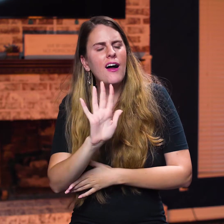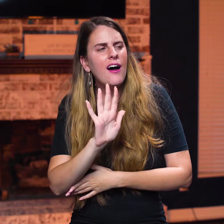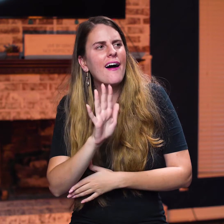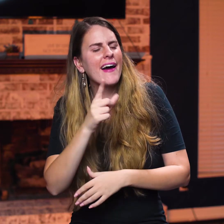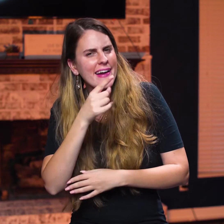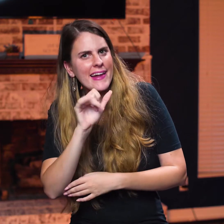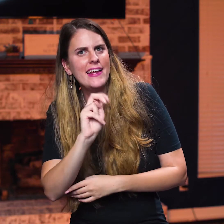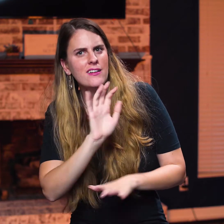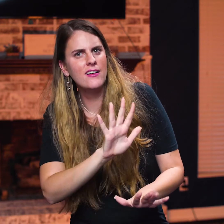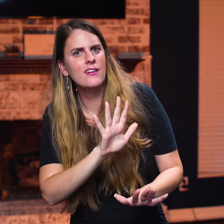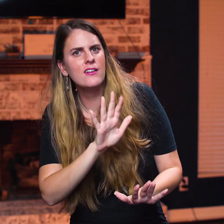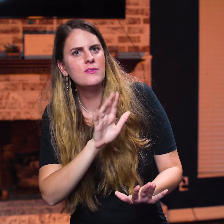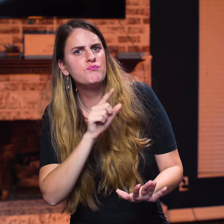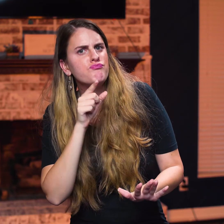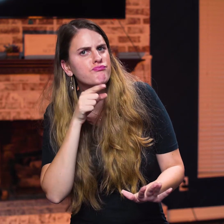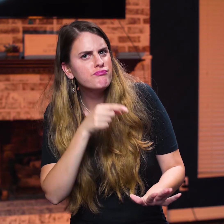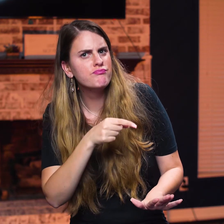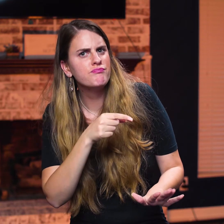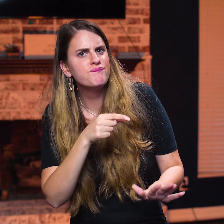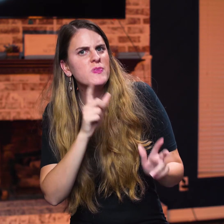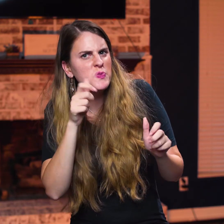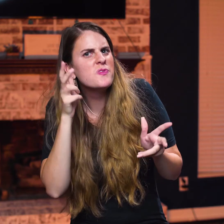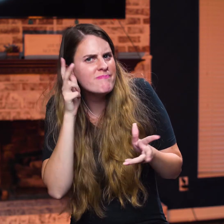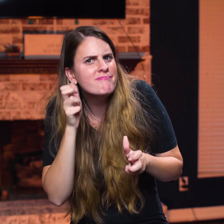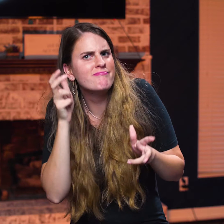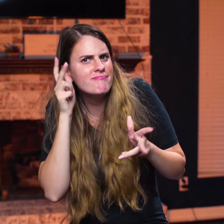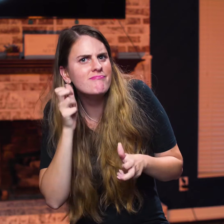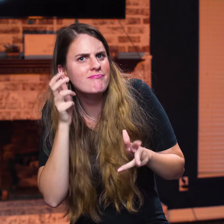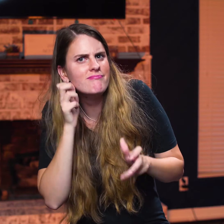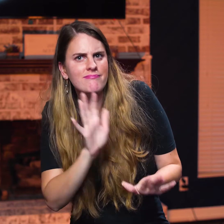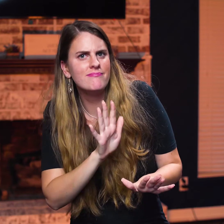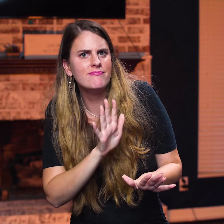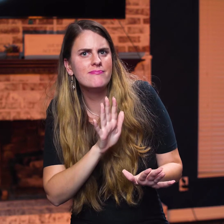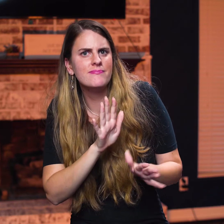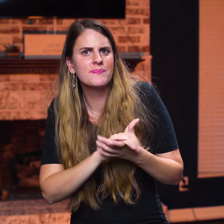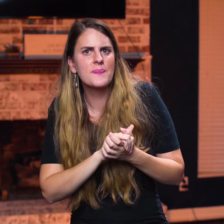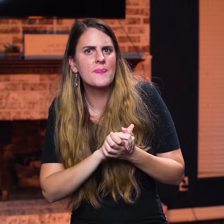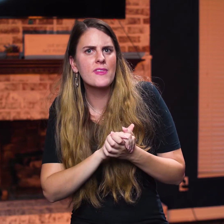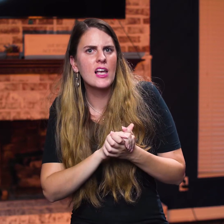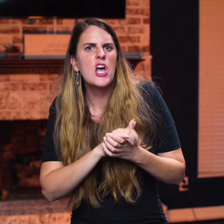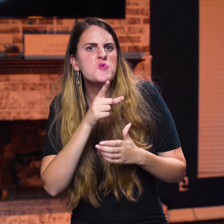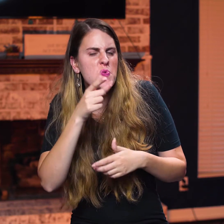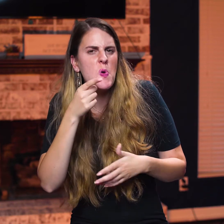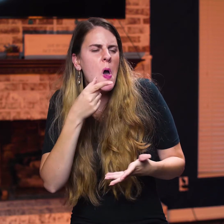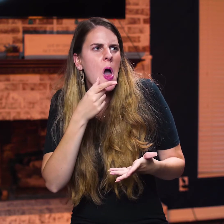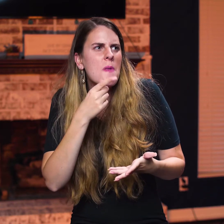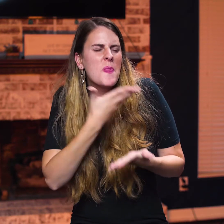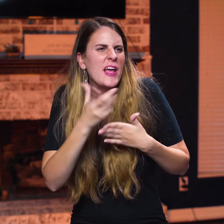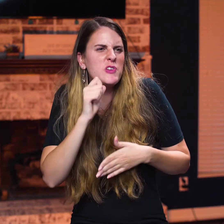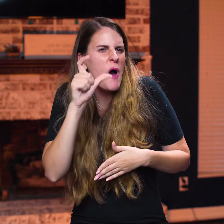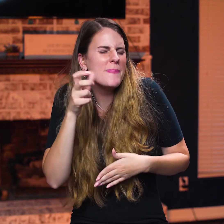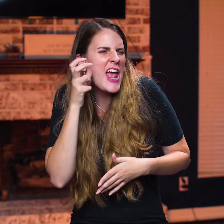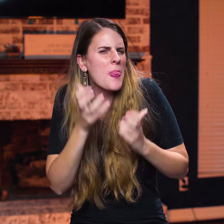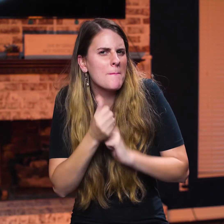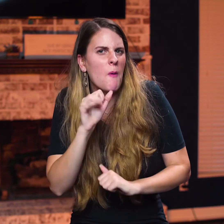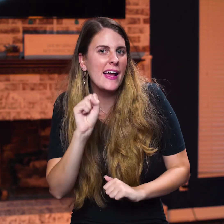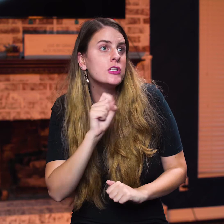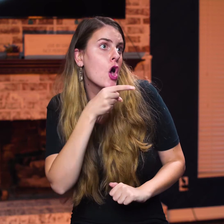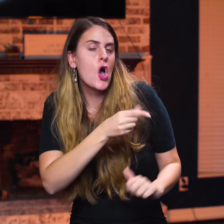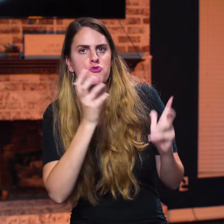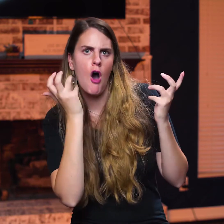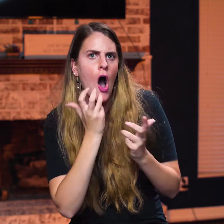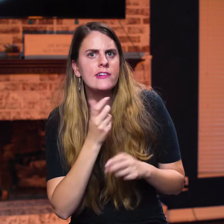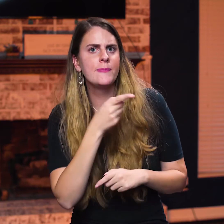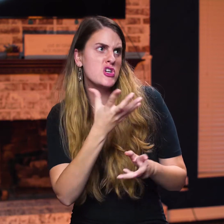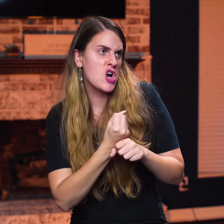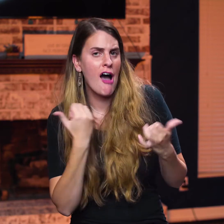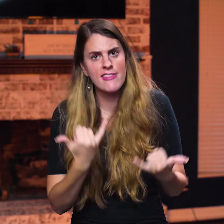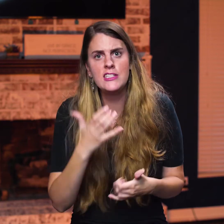what Gideon needs to hear most isn’t “You’re awesome. You’ve got this!